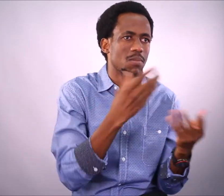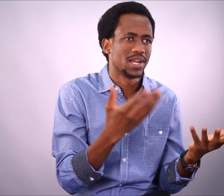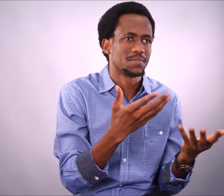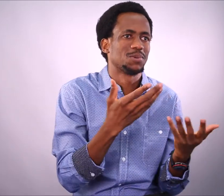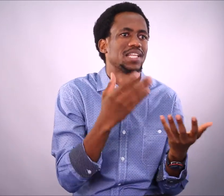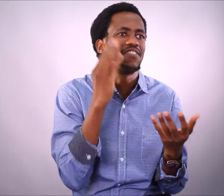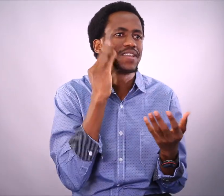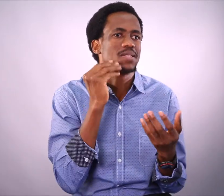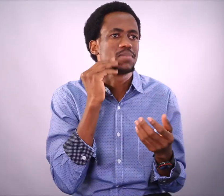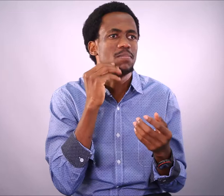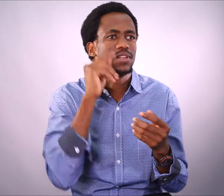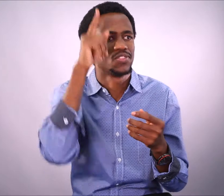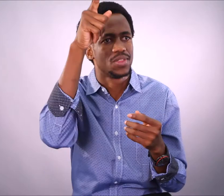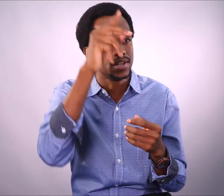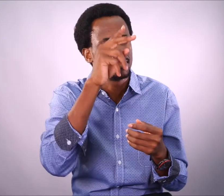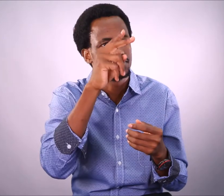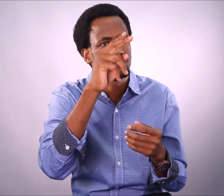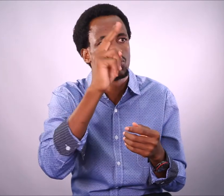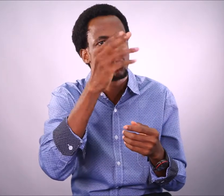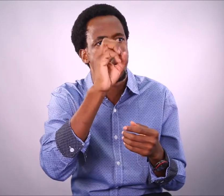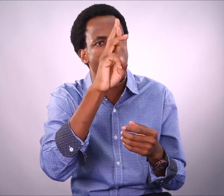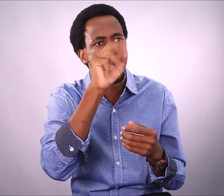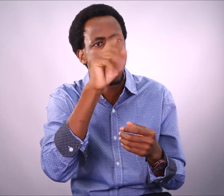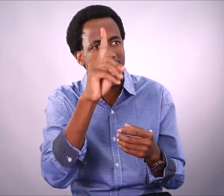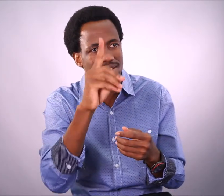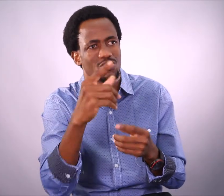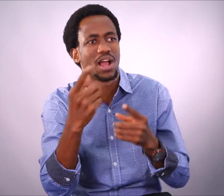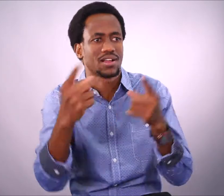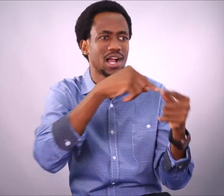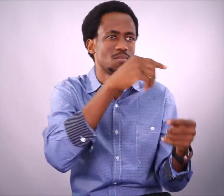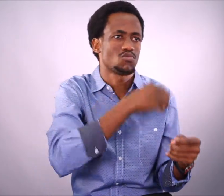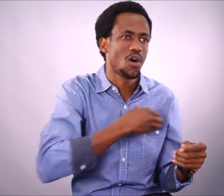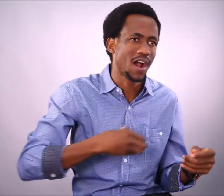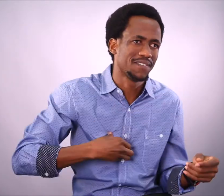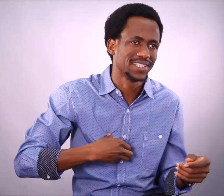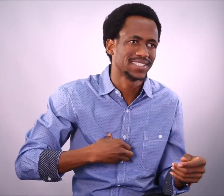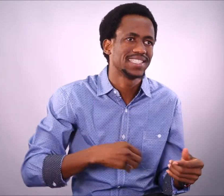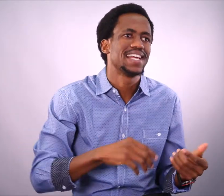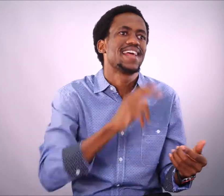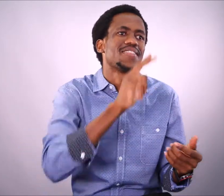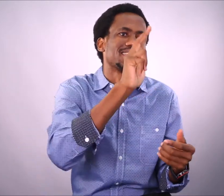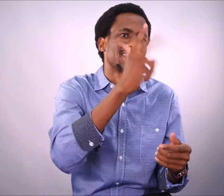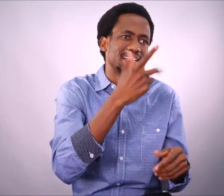Harvard, as well as Howard University, was interested in having me attend,